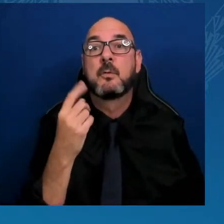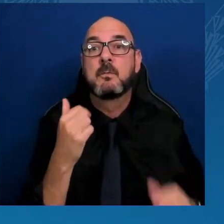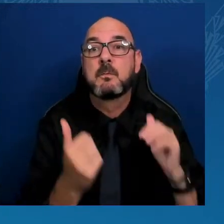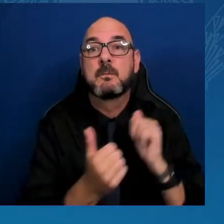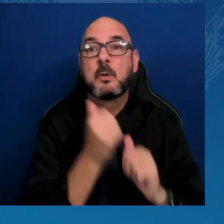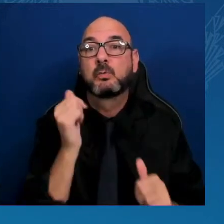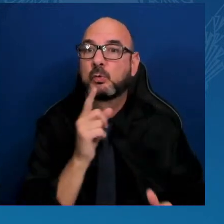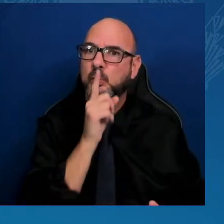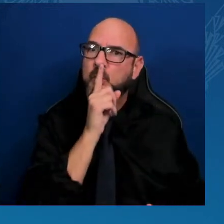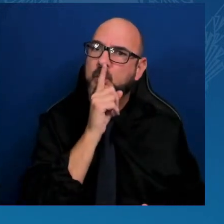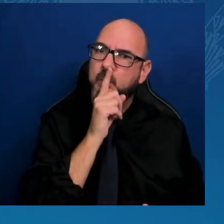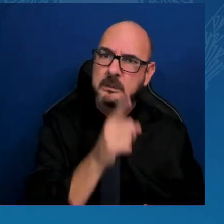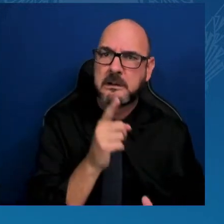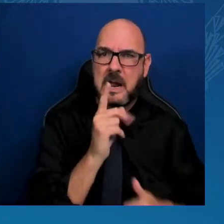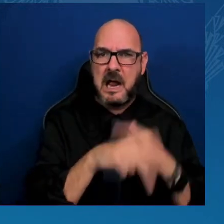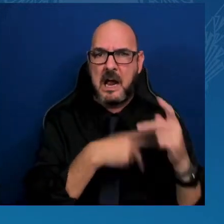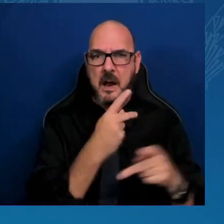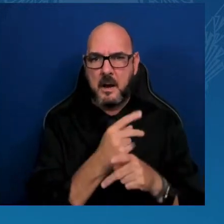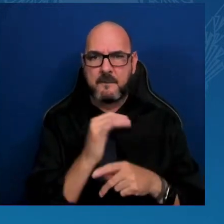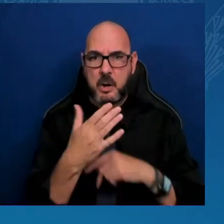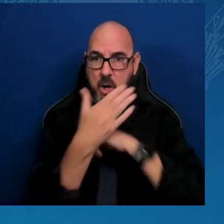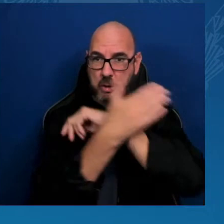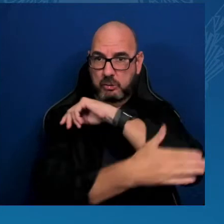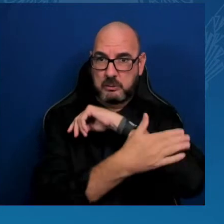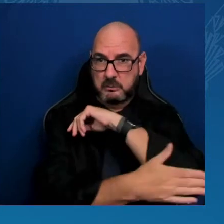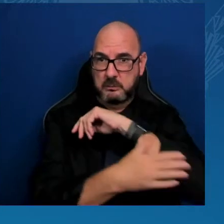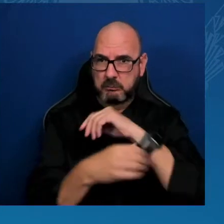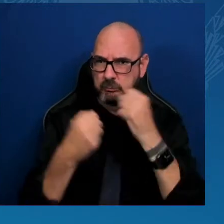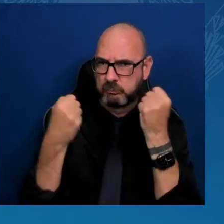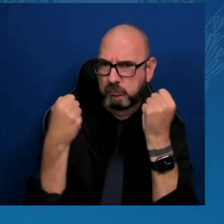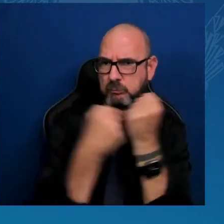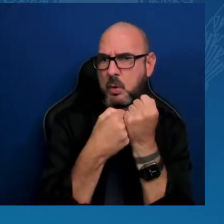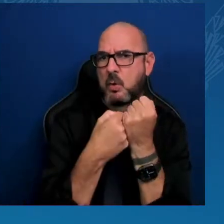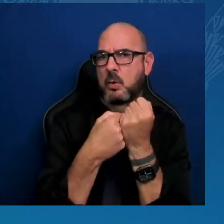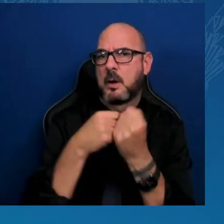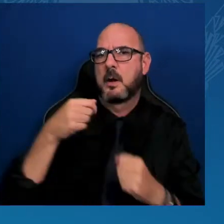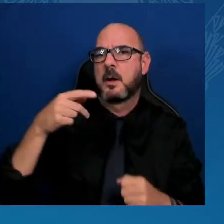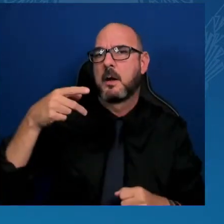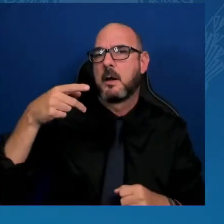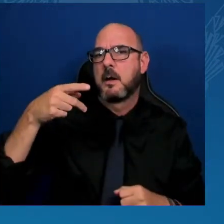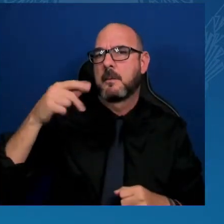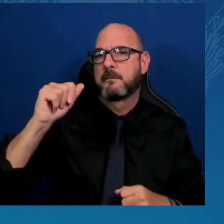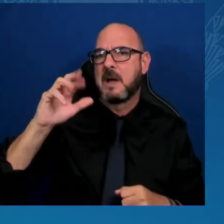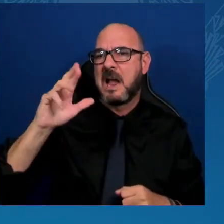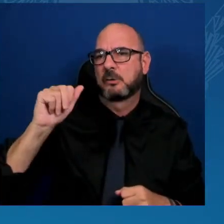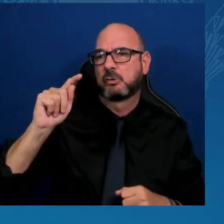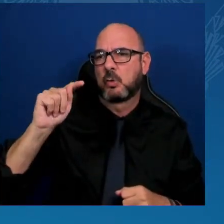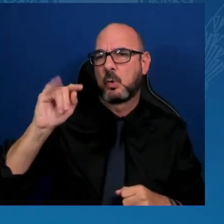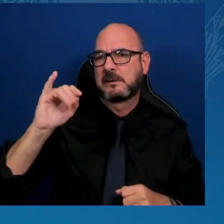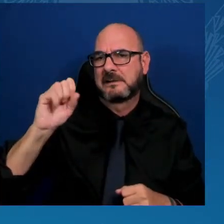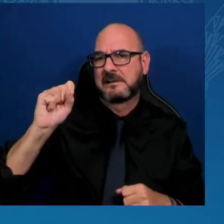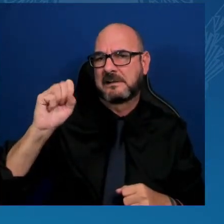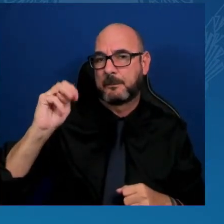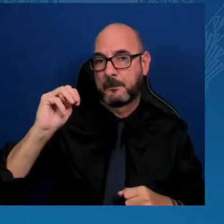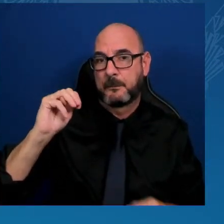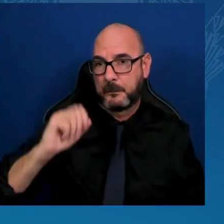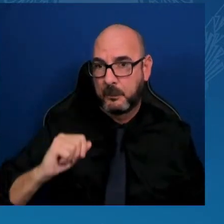The great Coretta Scott King, a woman of deep faith, once said, and I will paraphrase: